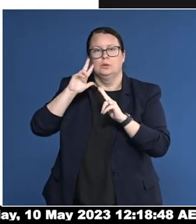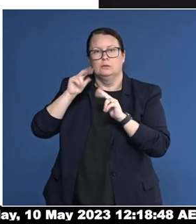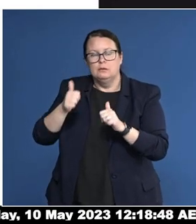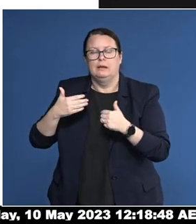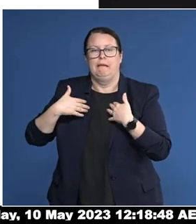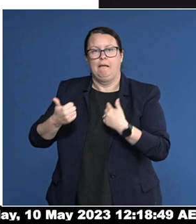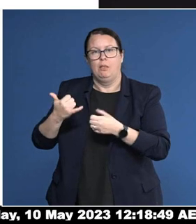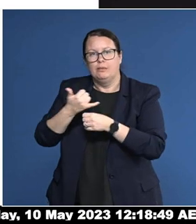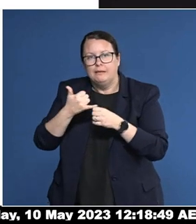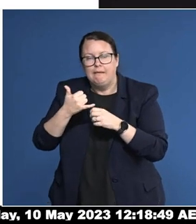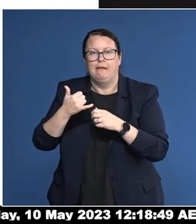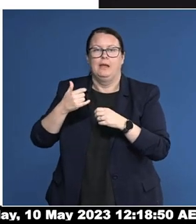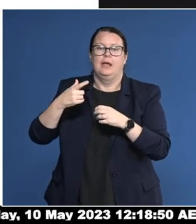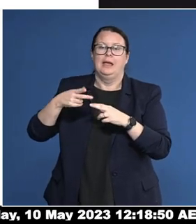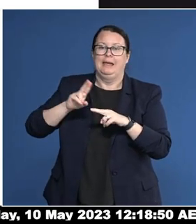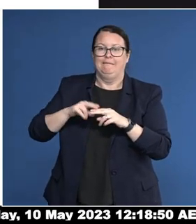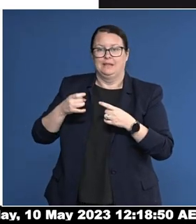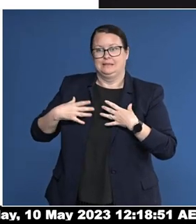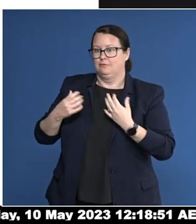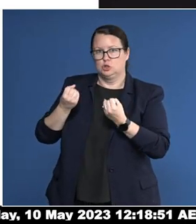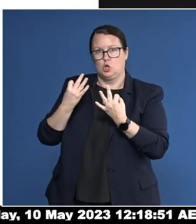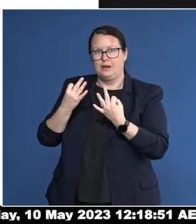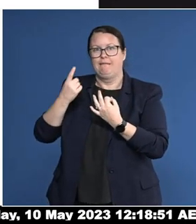resources.' MR CLARK: Yes. MS EASTMAN: That covers two distinct things, does it not?